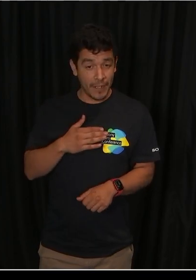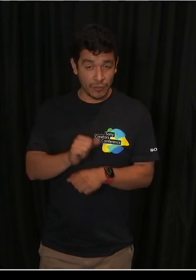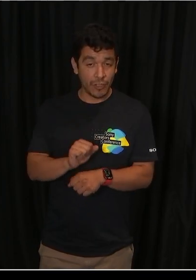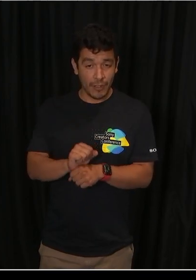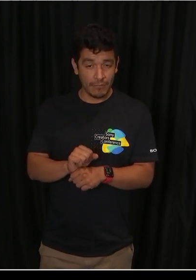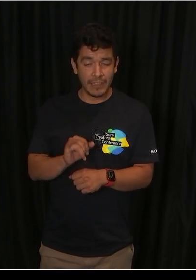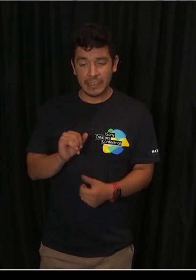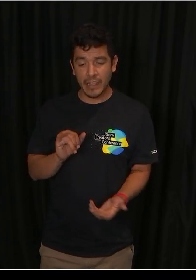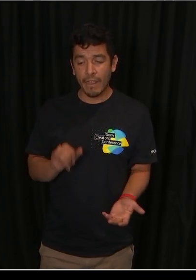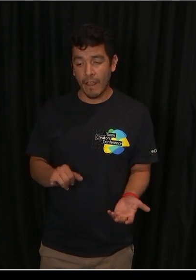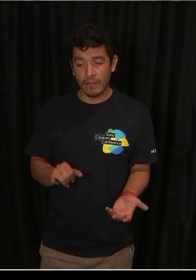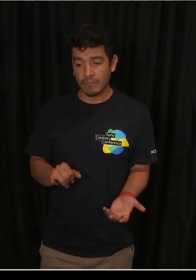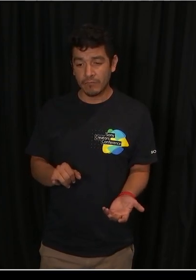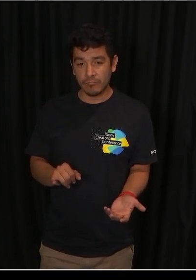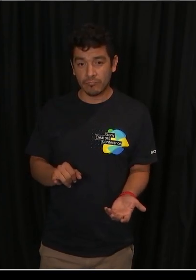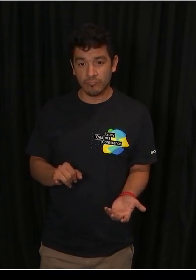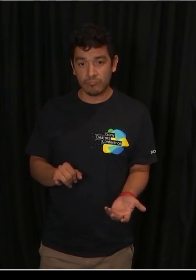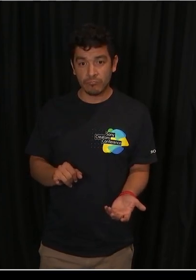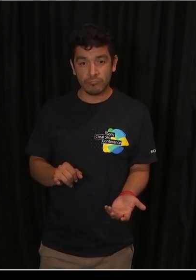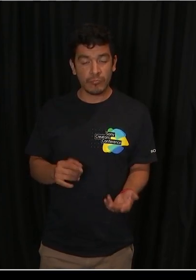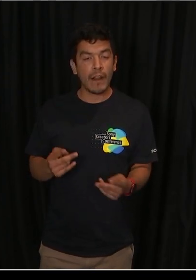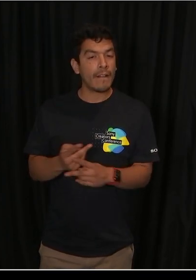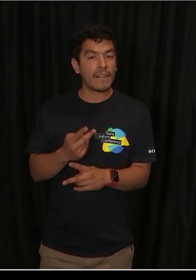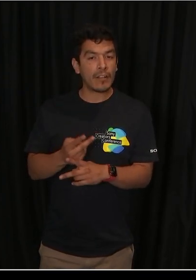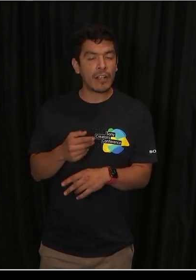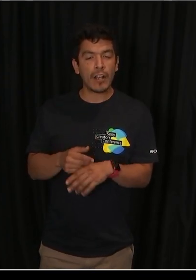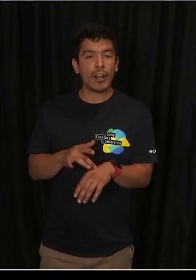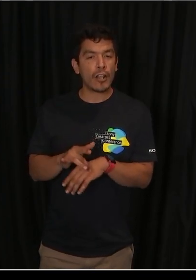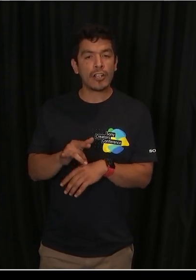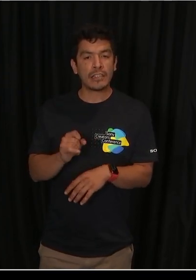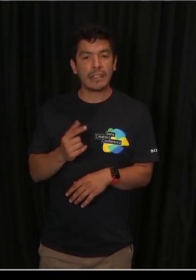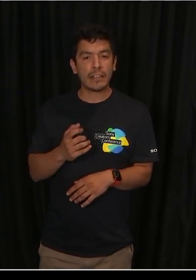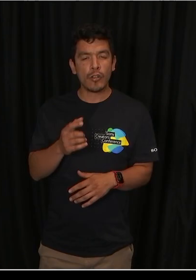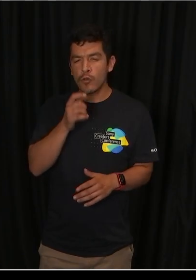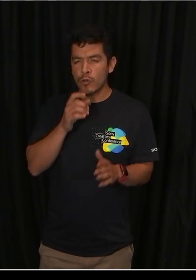is figuring out in the early stages who characters are,